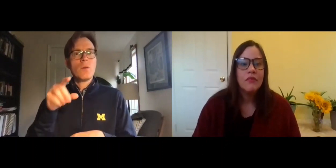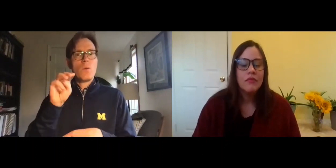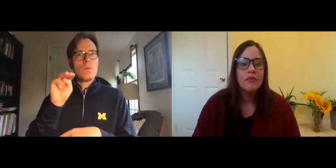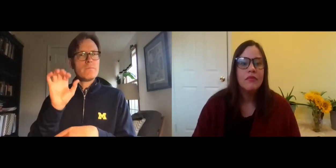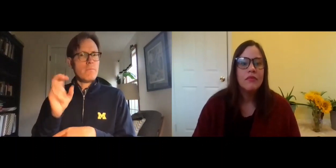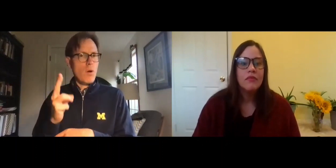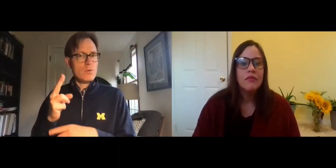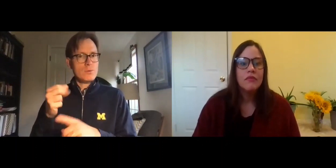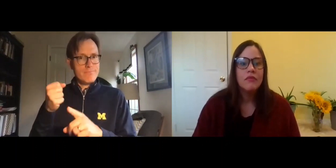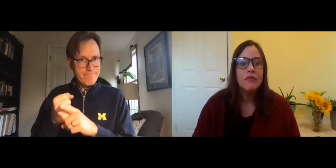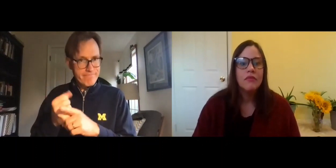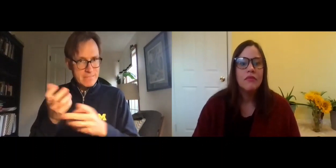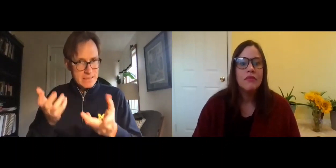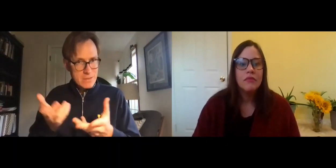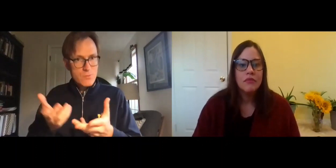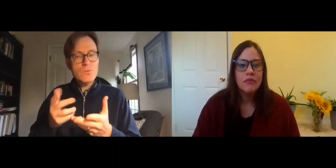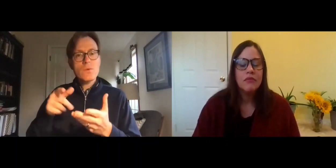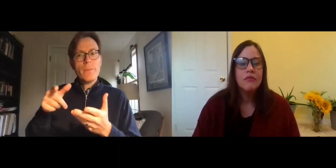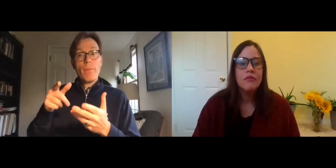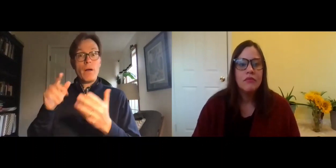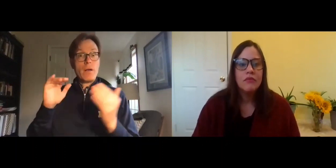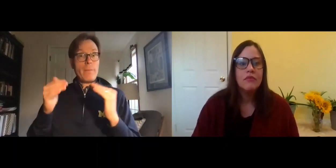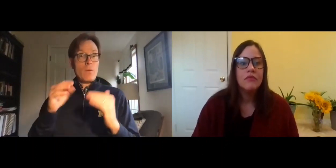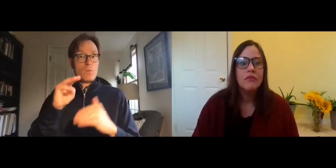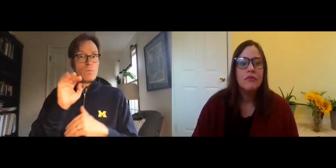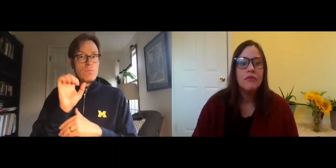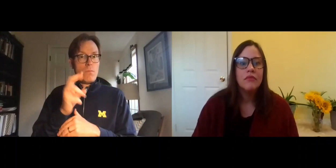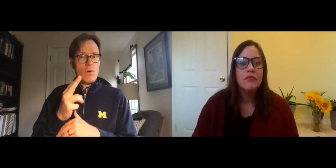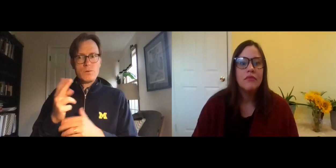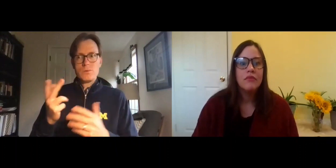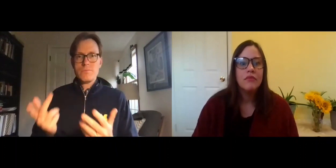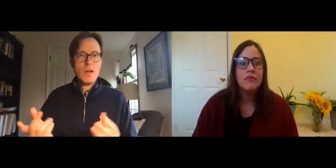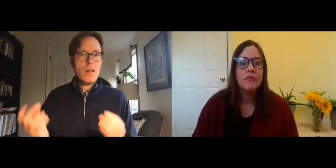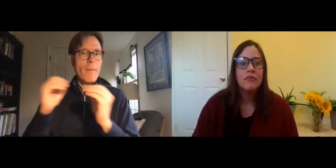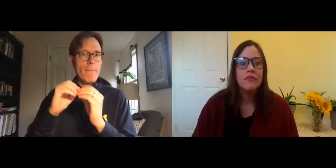worst that it's been so far right now in Michigan.